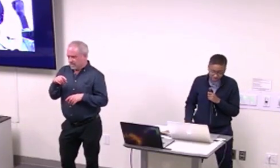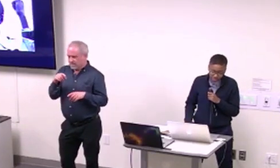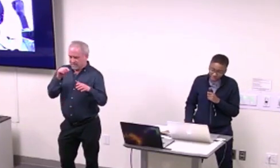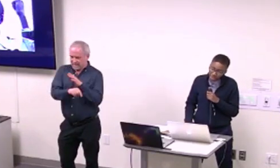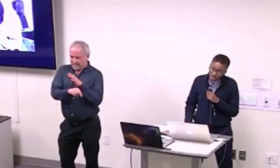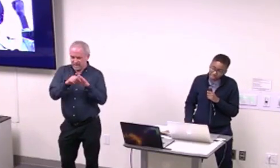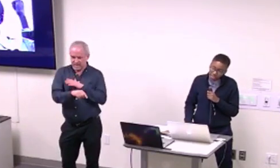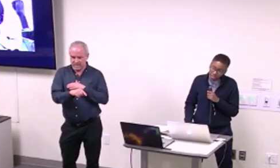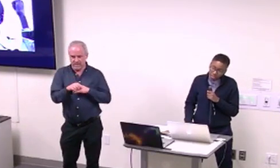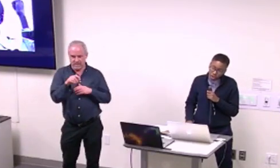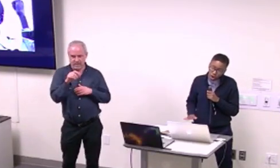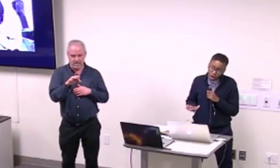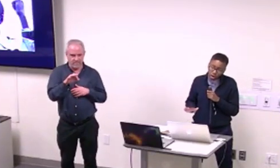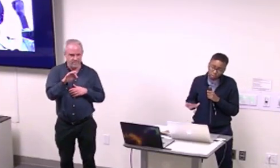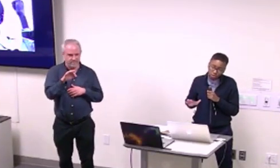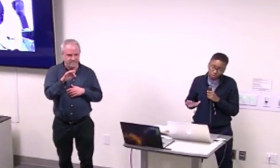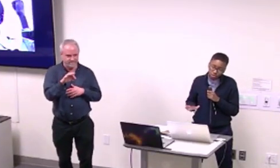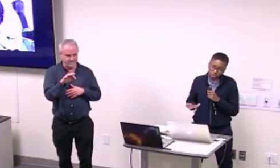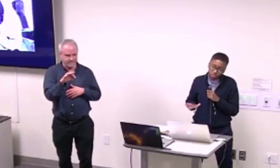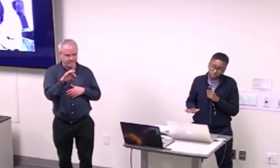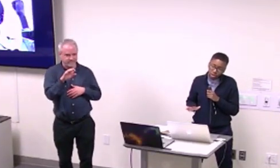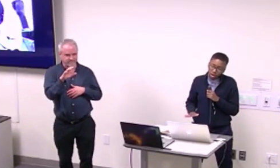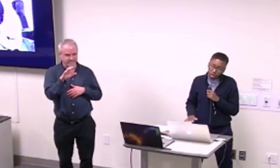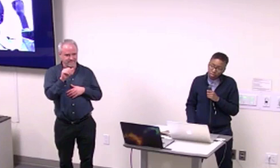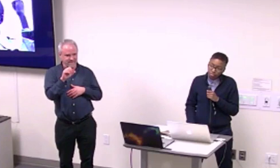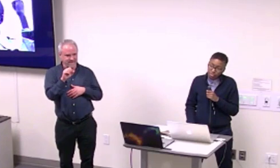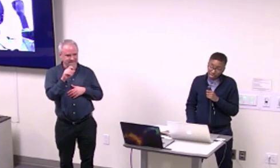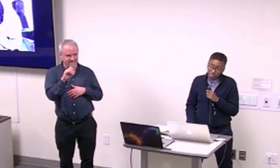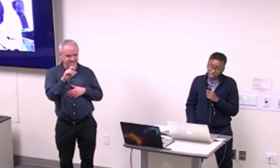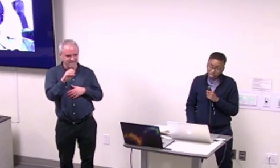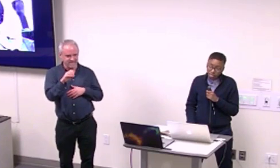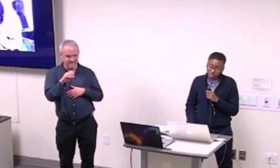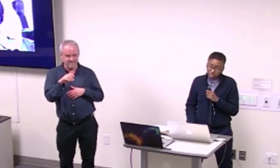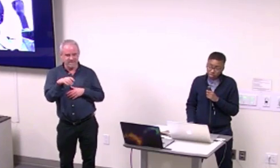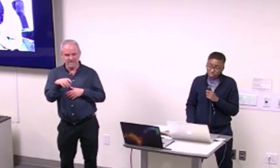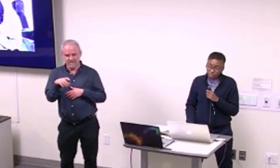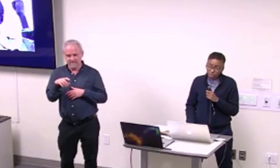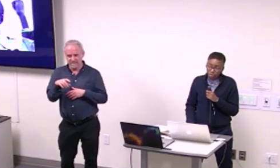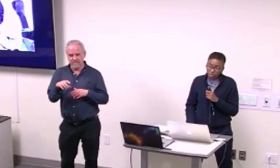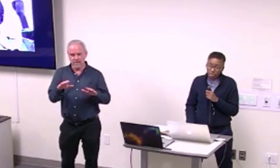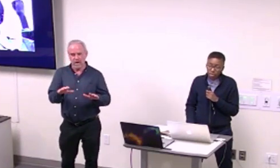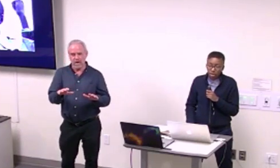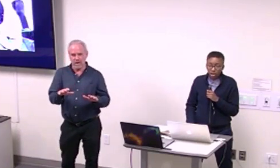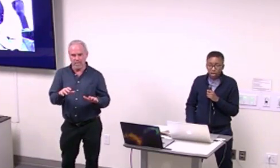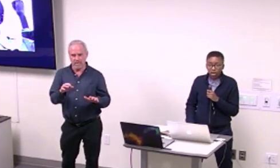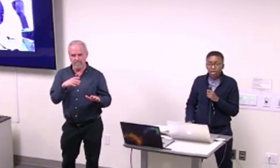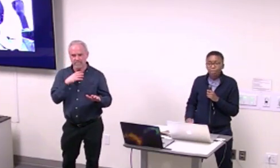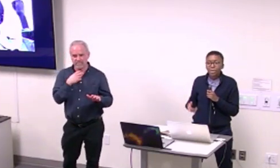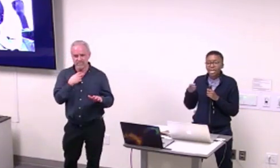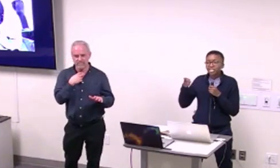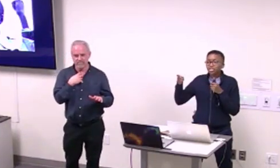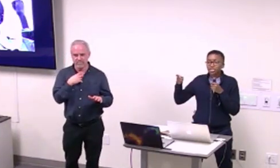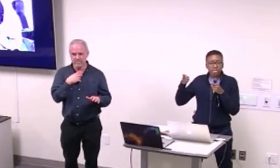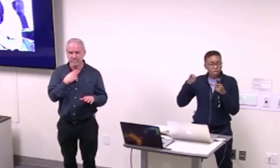And the calm with which Diamond, his partner, managed the emotions